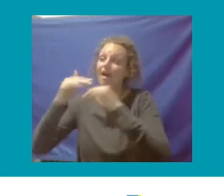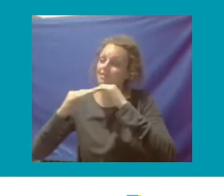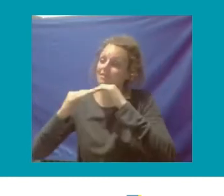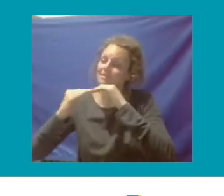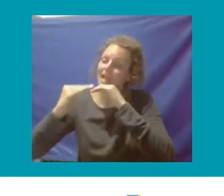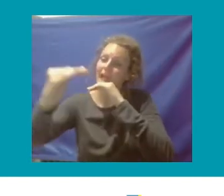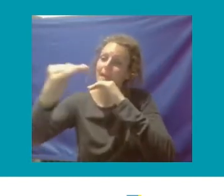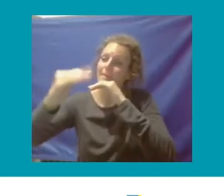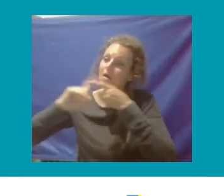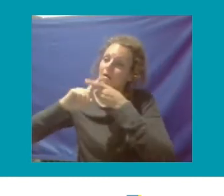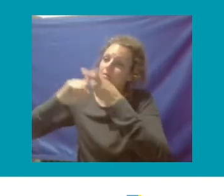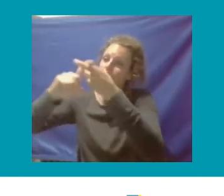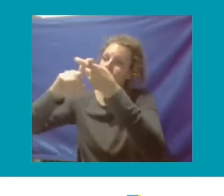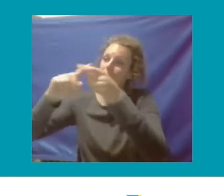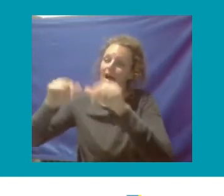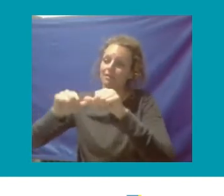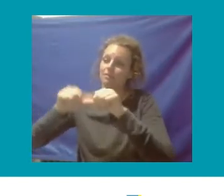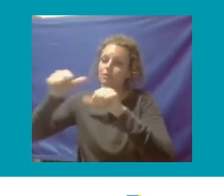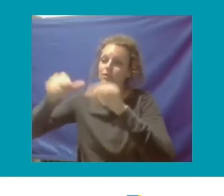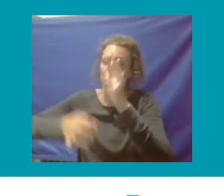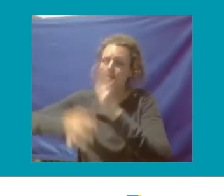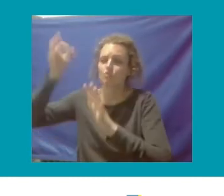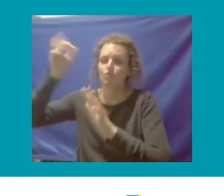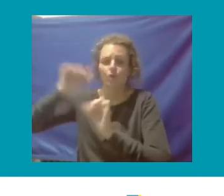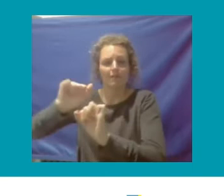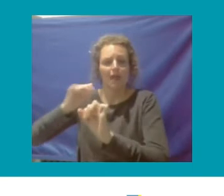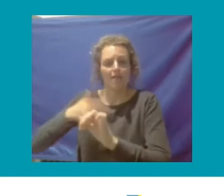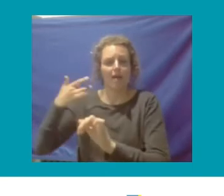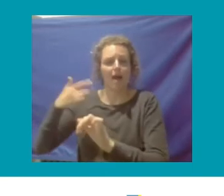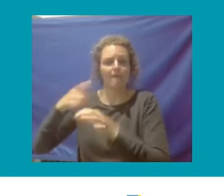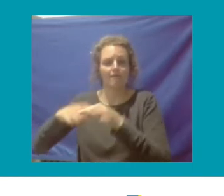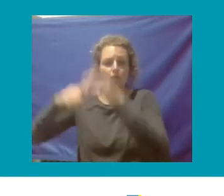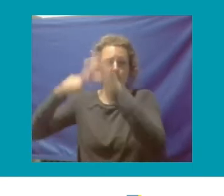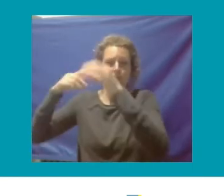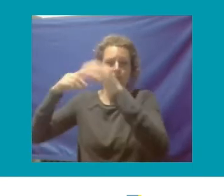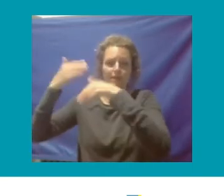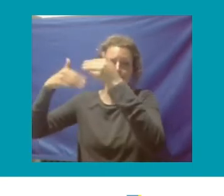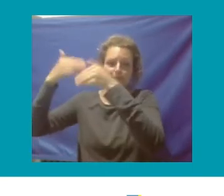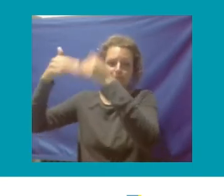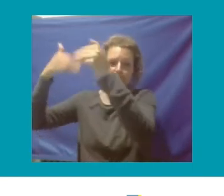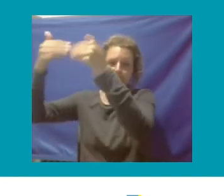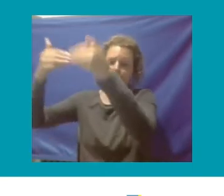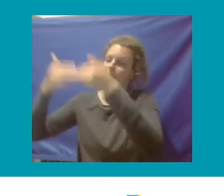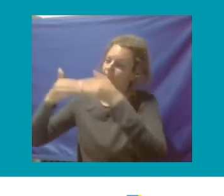jobs so you know it gives me great pleasure knowing that I'm just a part of giving them that opportunity.